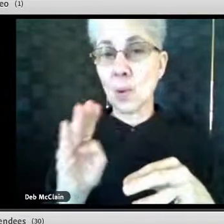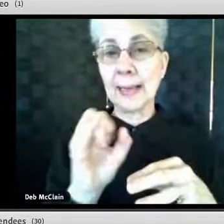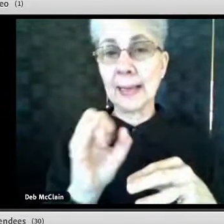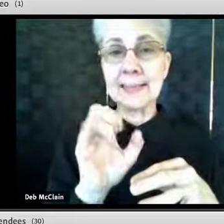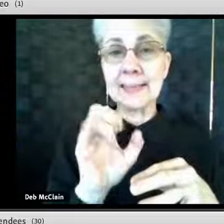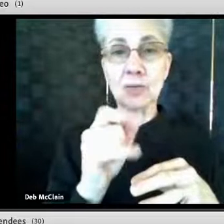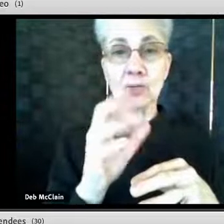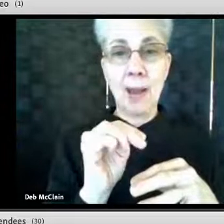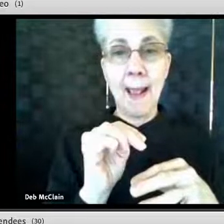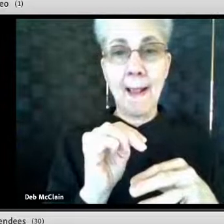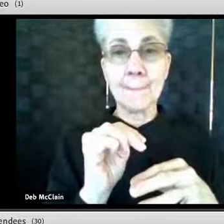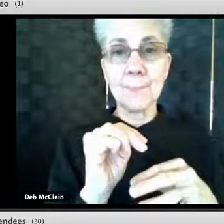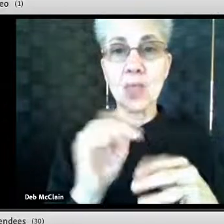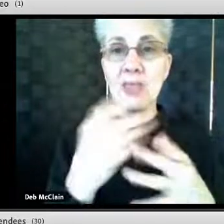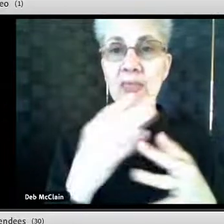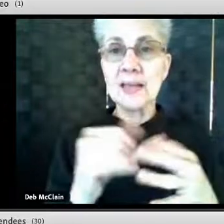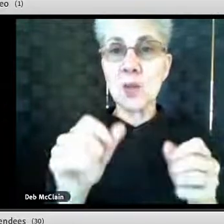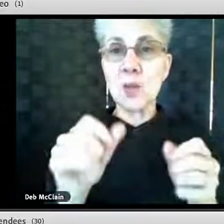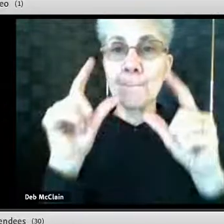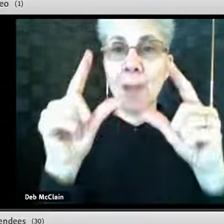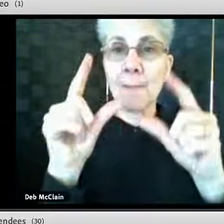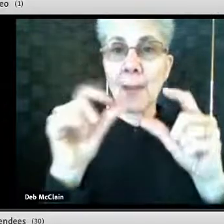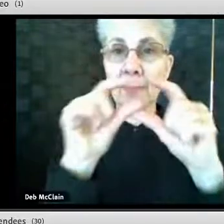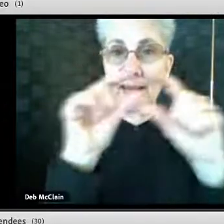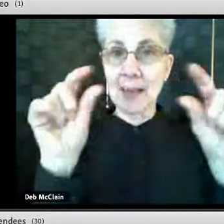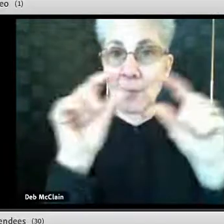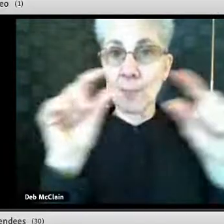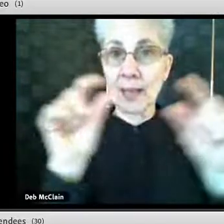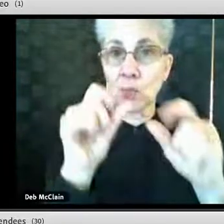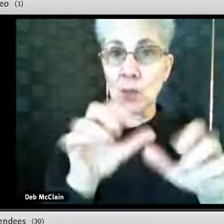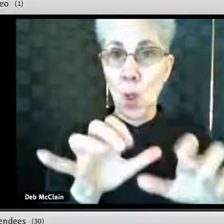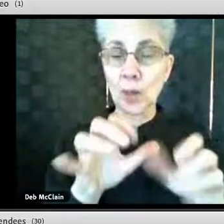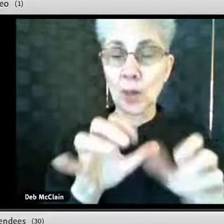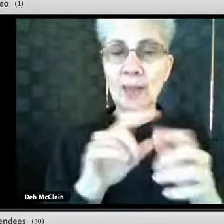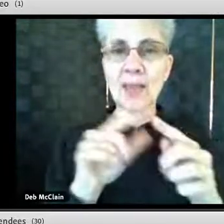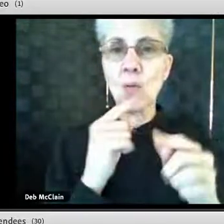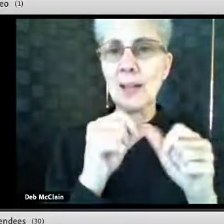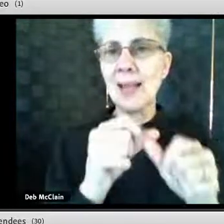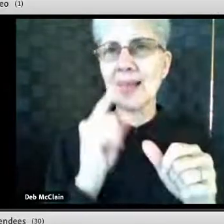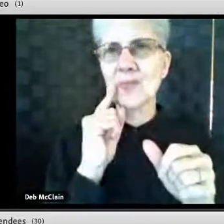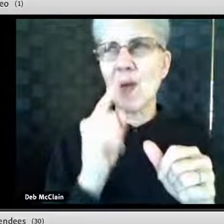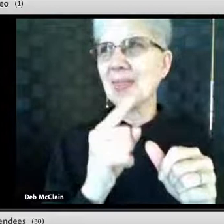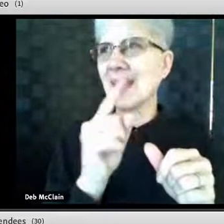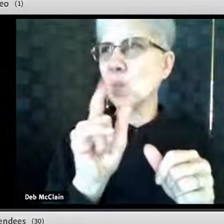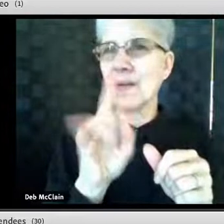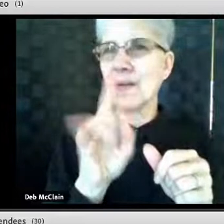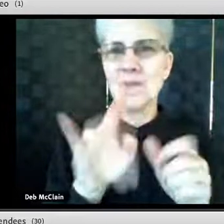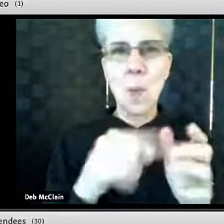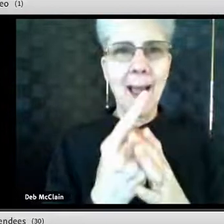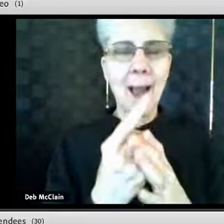those are those little things that pop up on the top of your page when you log in. They only last for, I think, 24 hours.